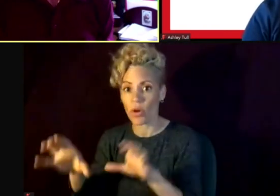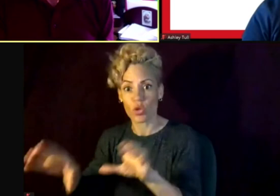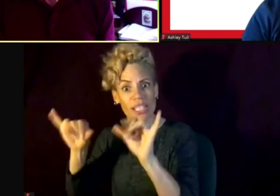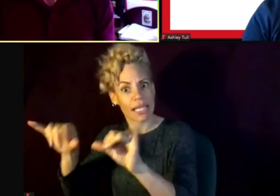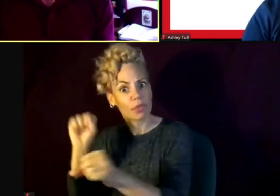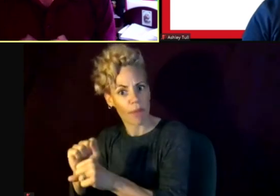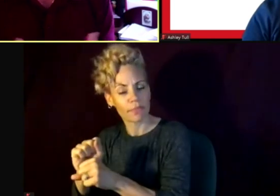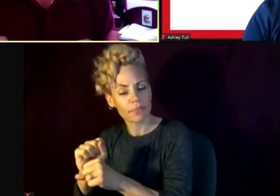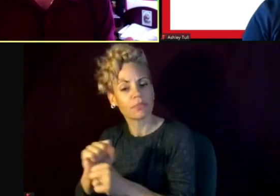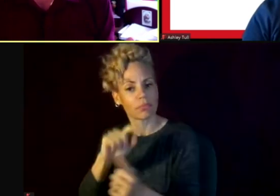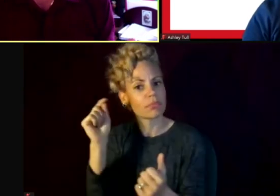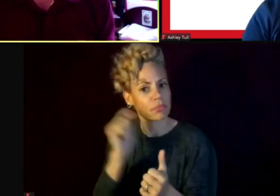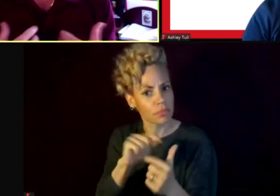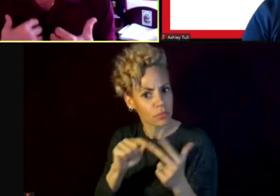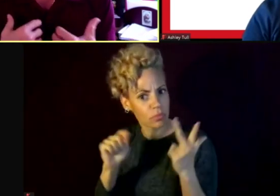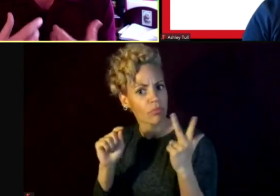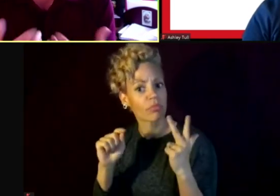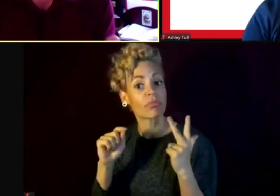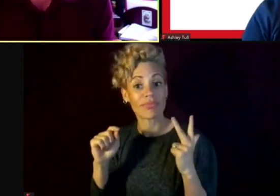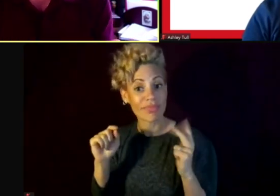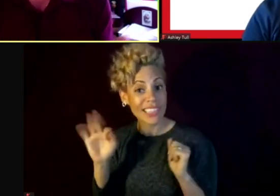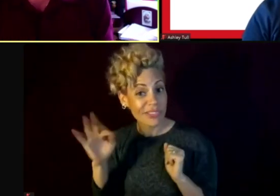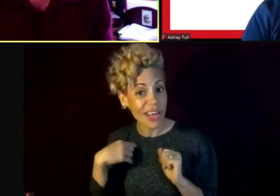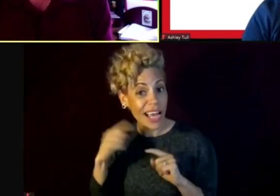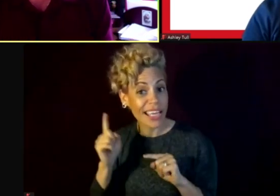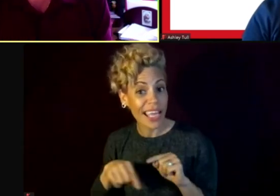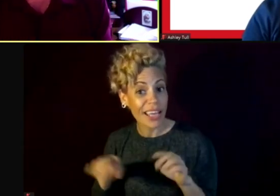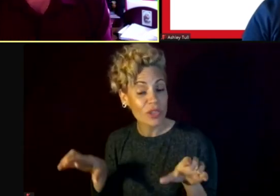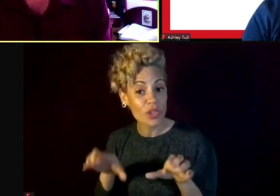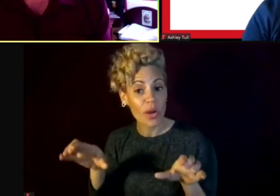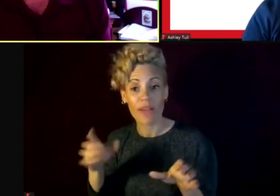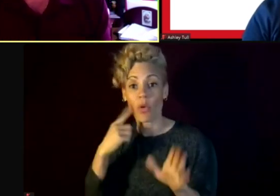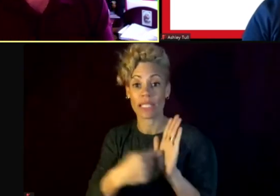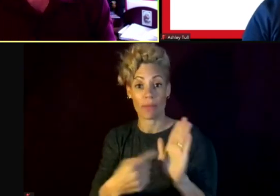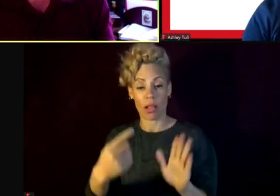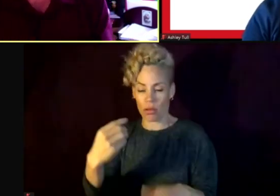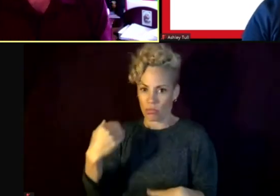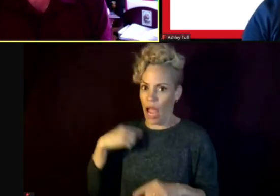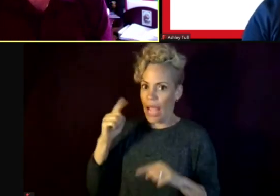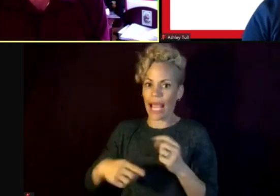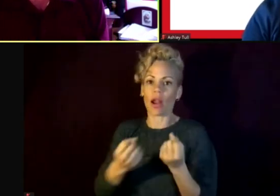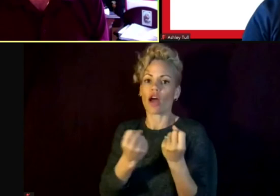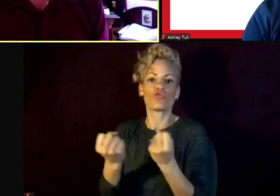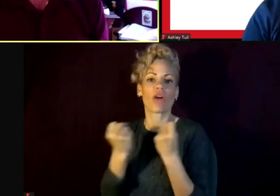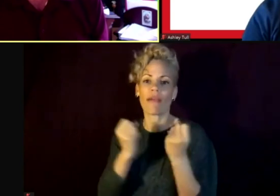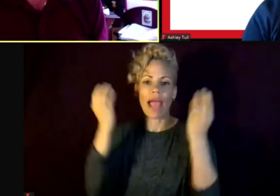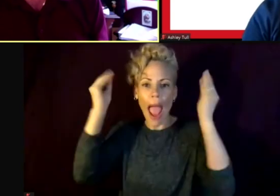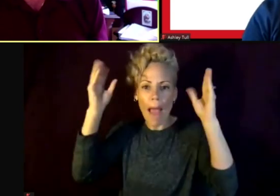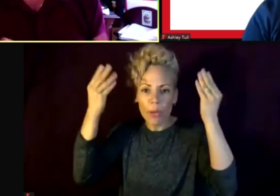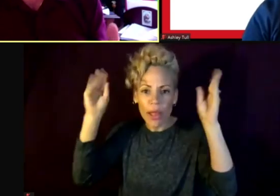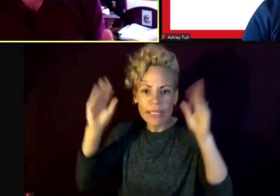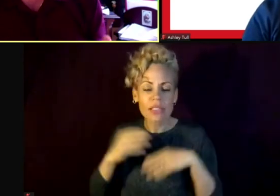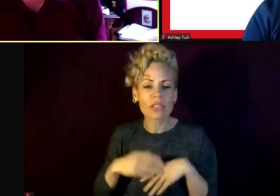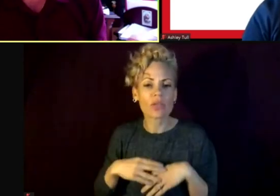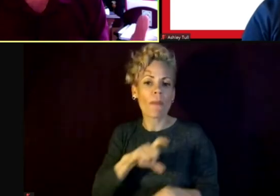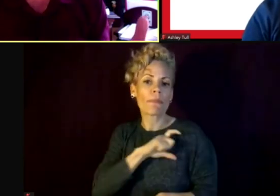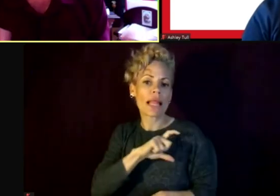But if I can't do it, like I said earlier, I can't drive an ambulance or a police car or whatever.